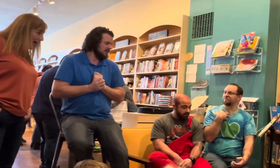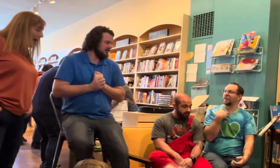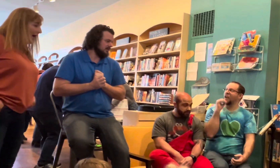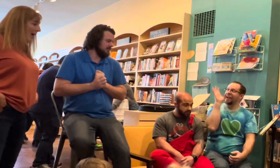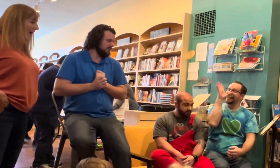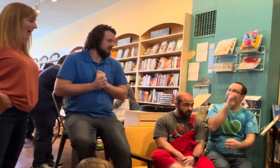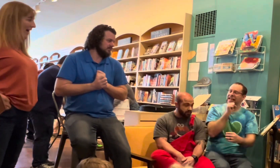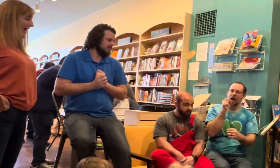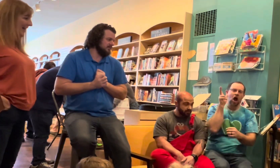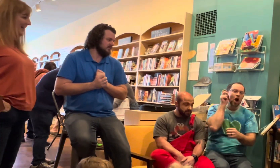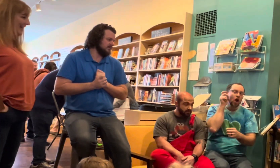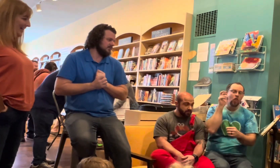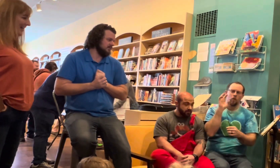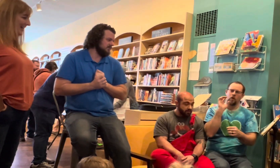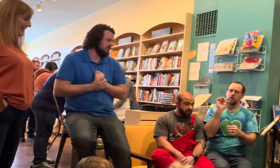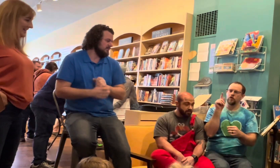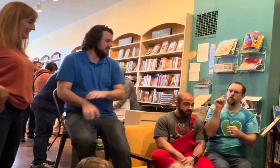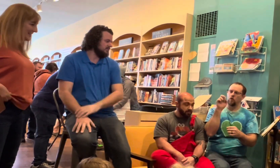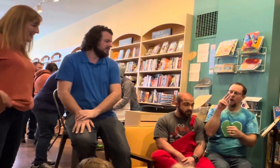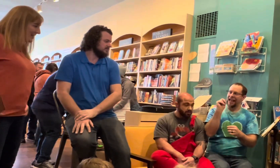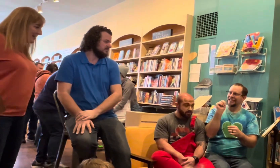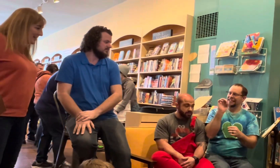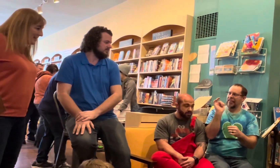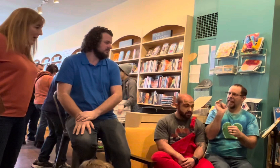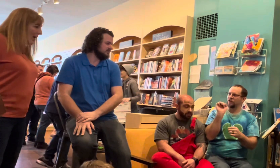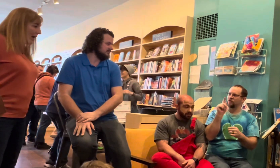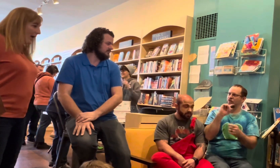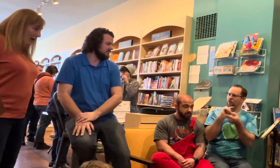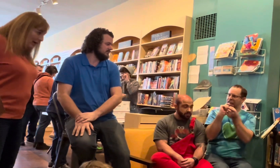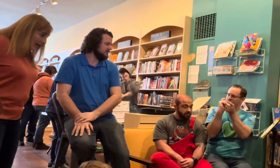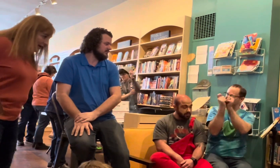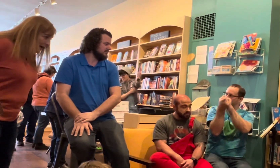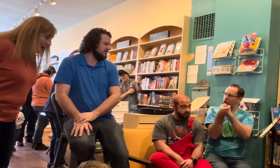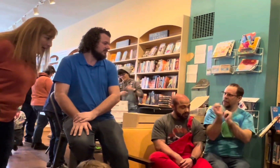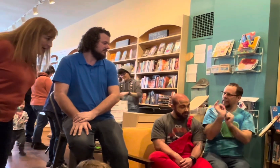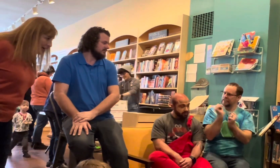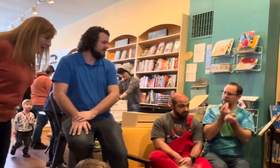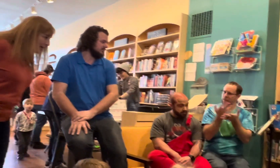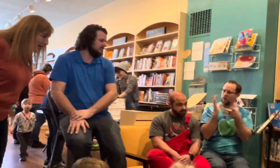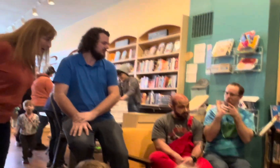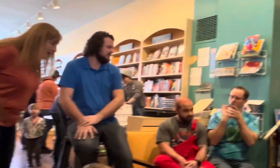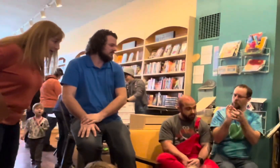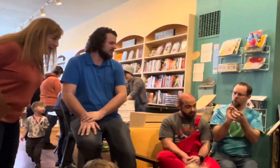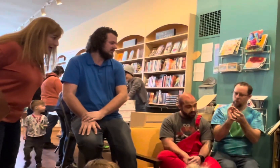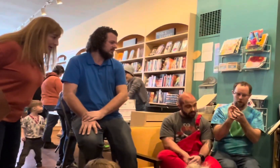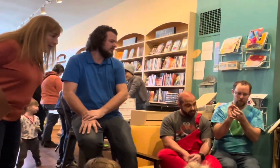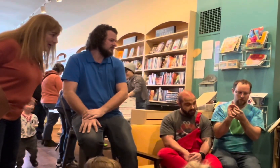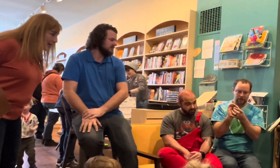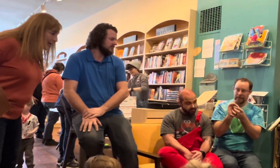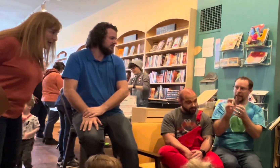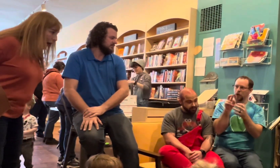I know the word trans, like transformation. Or like trance, like you're in a trance.